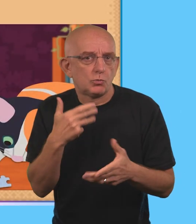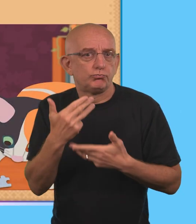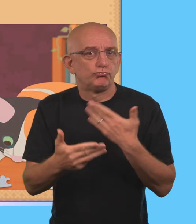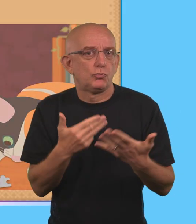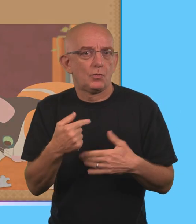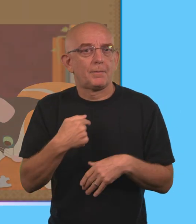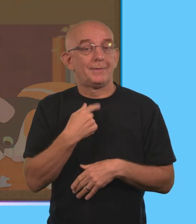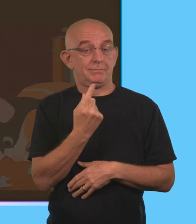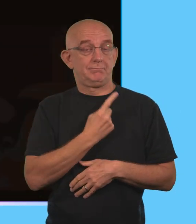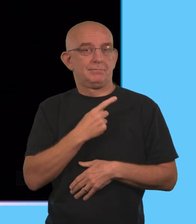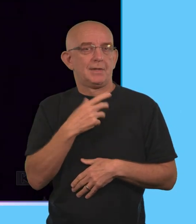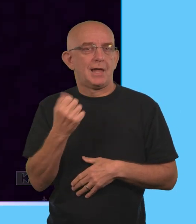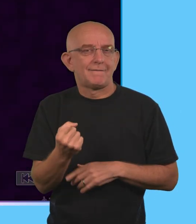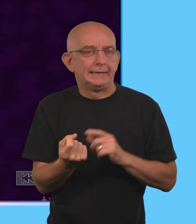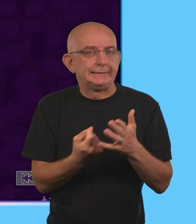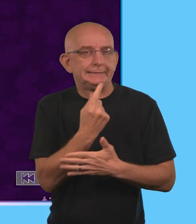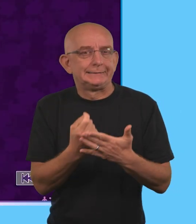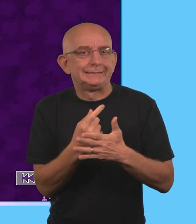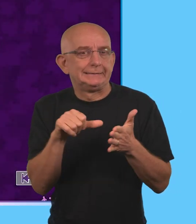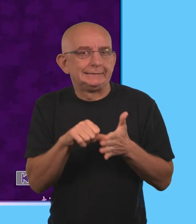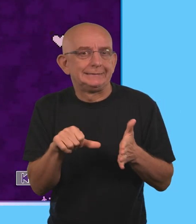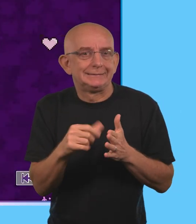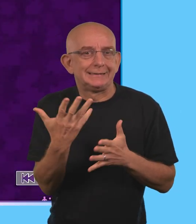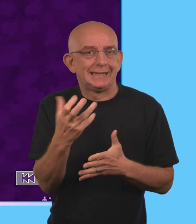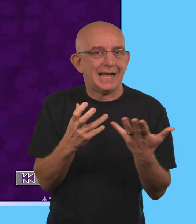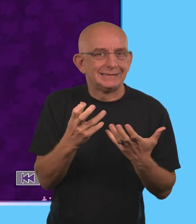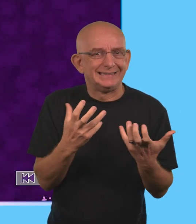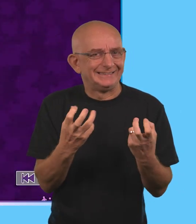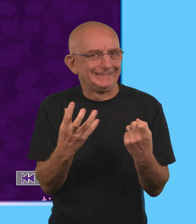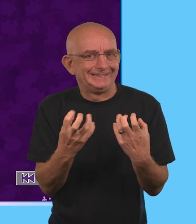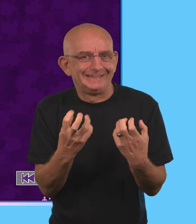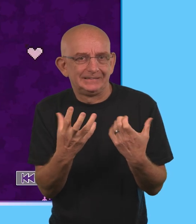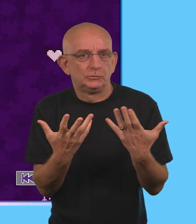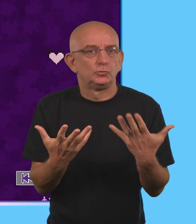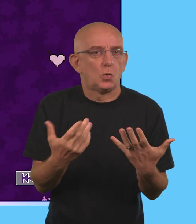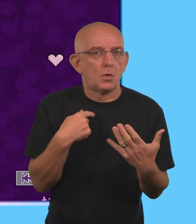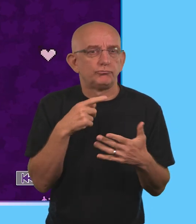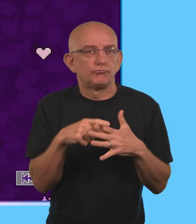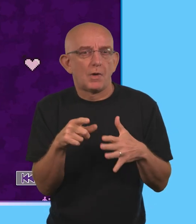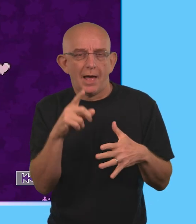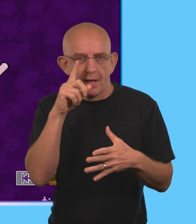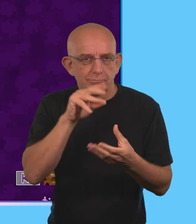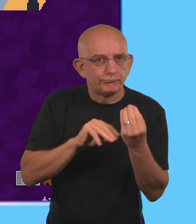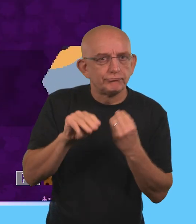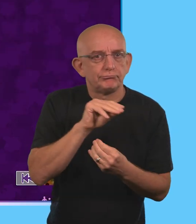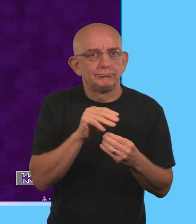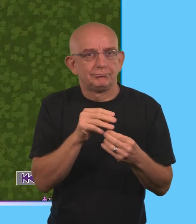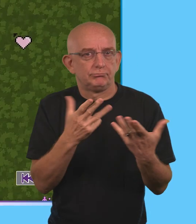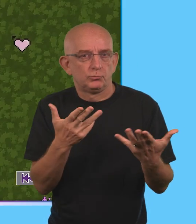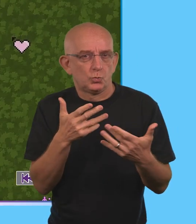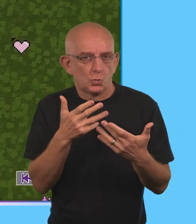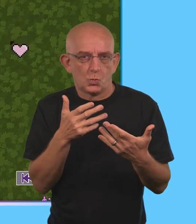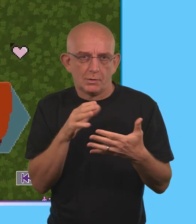I have chronic hand pain and limited manual dexterity, and so we design our games to accommodate people with similar issues.